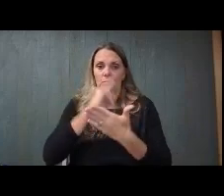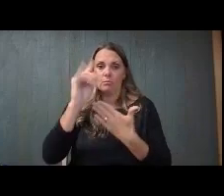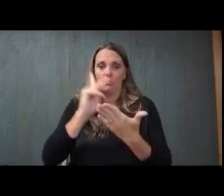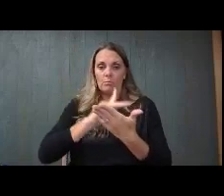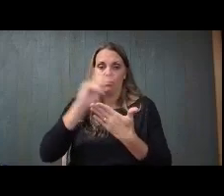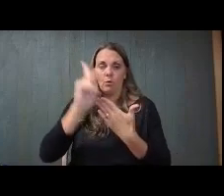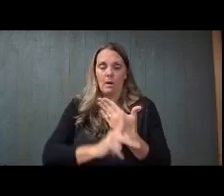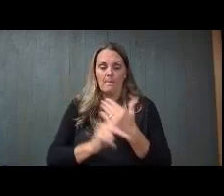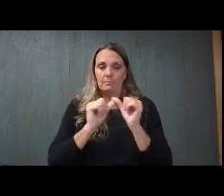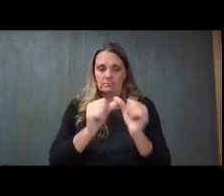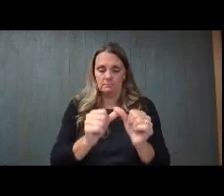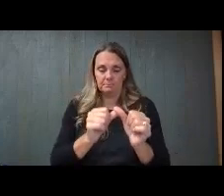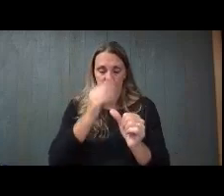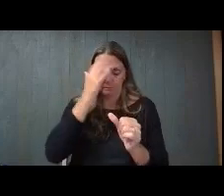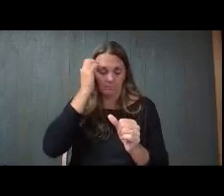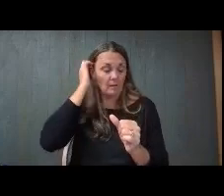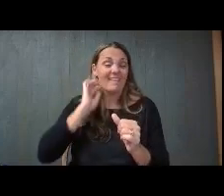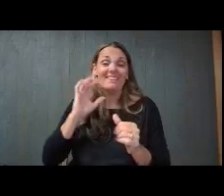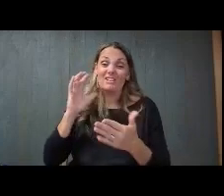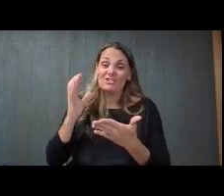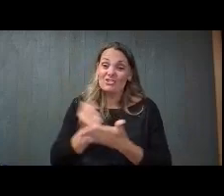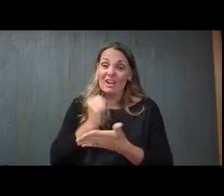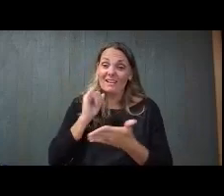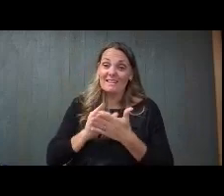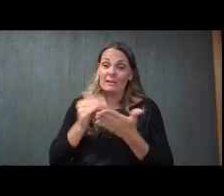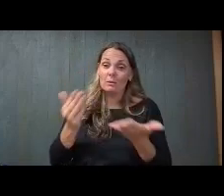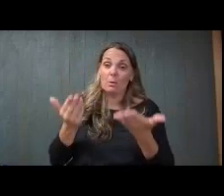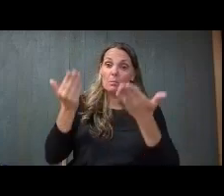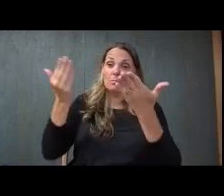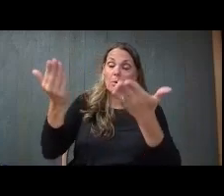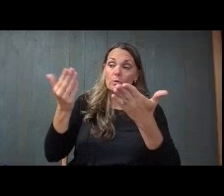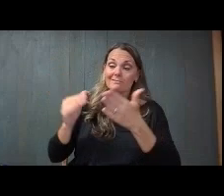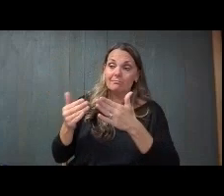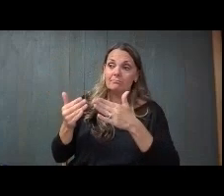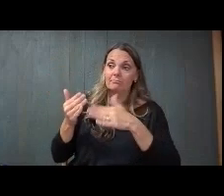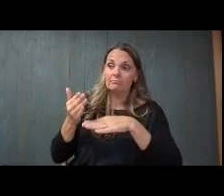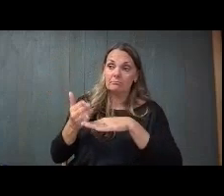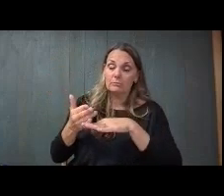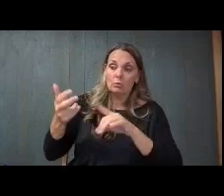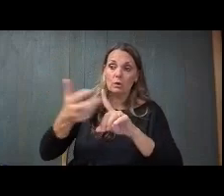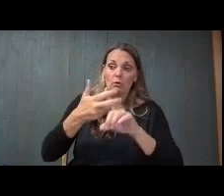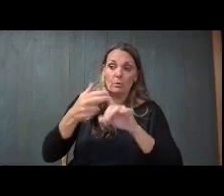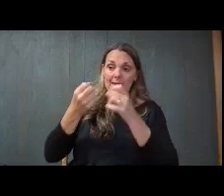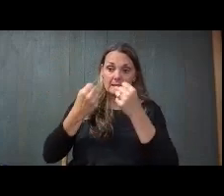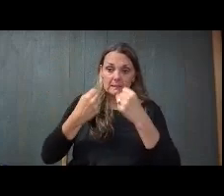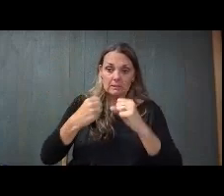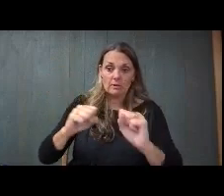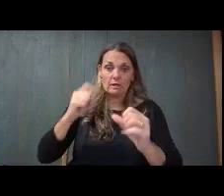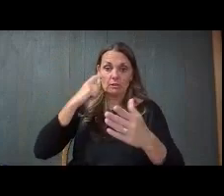For example, the likelihood that the proposed enhanced recruitment strategies identified will lead